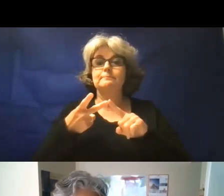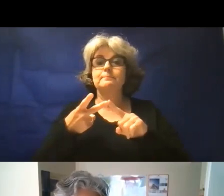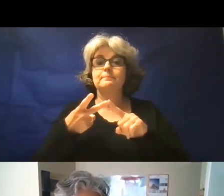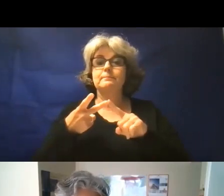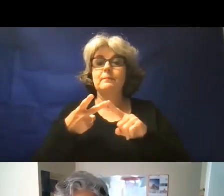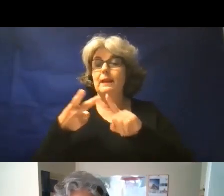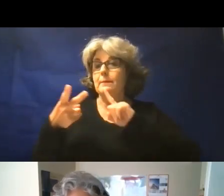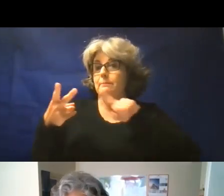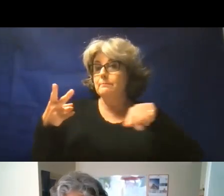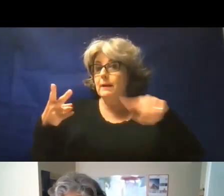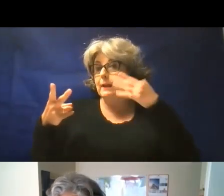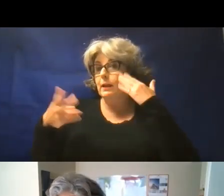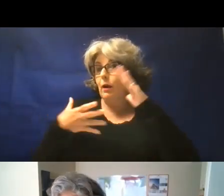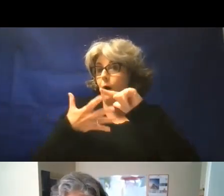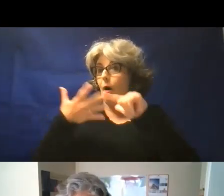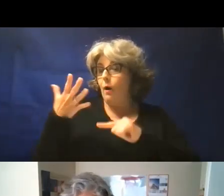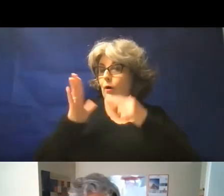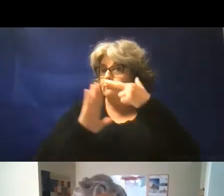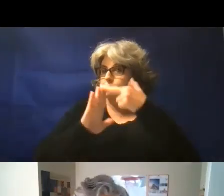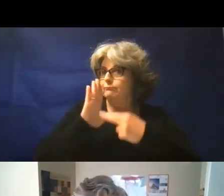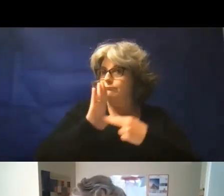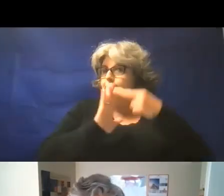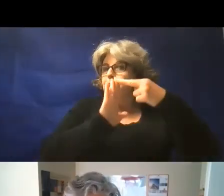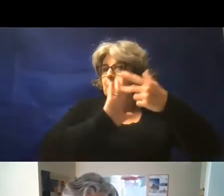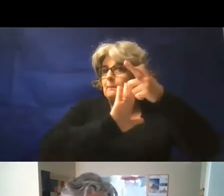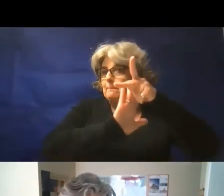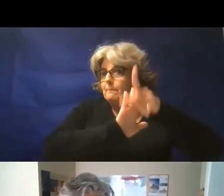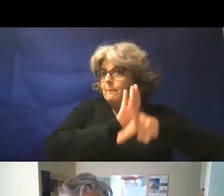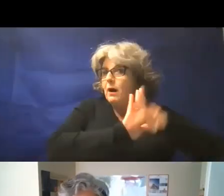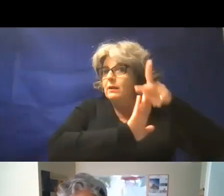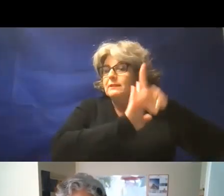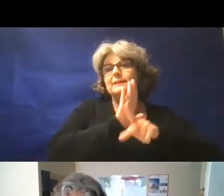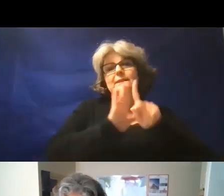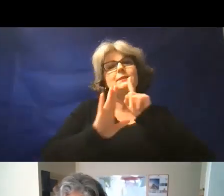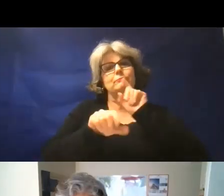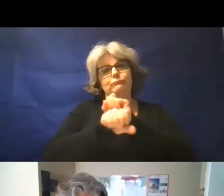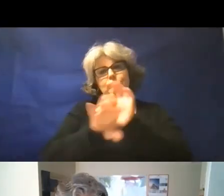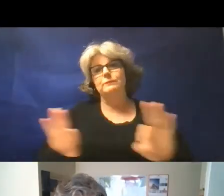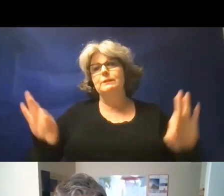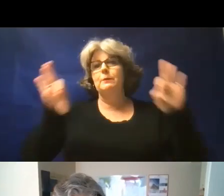known of these regulations and decisions is incredibly important next slide please